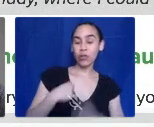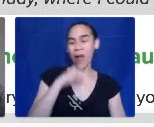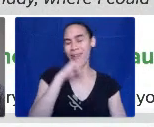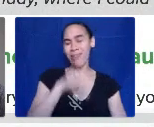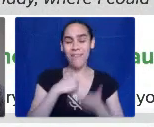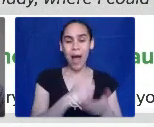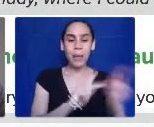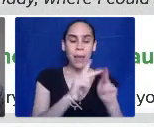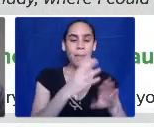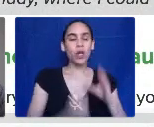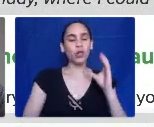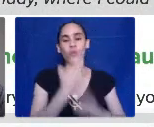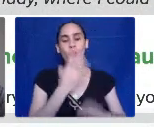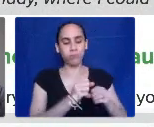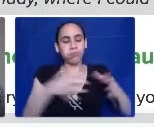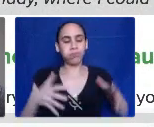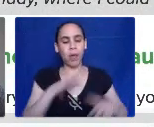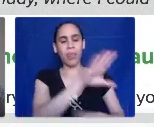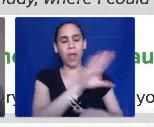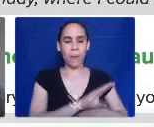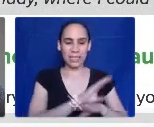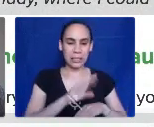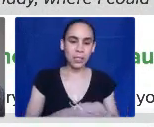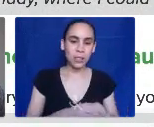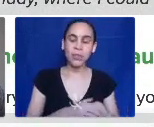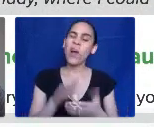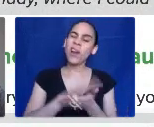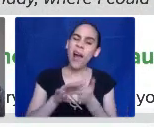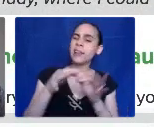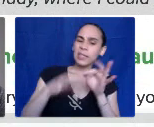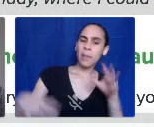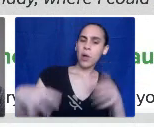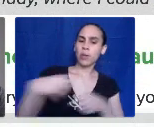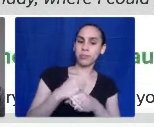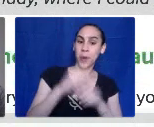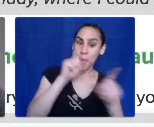business right nice and simple um the goal of the headline and the kind of biosection resume